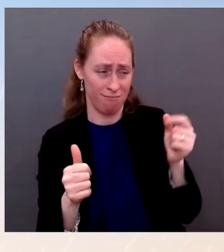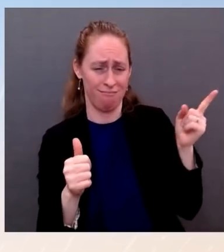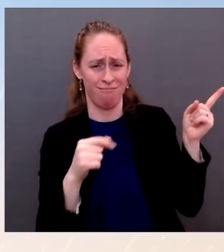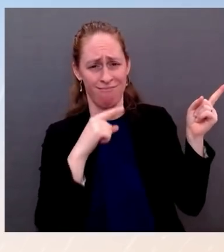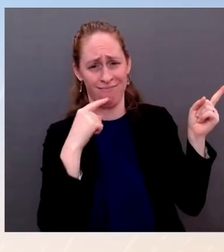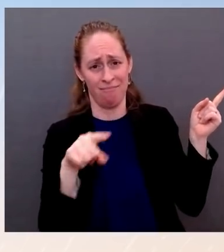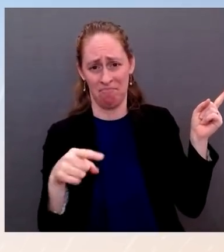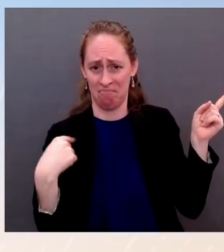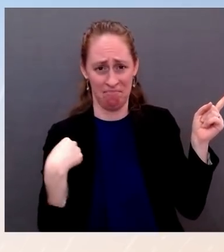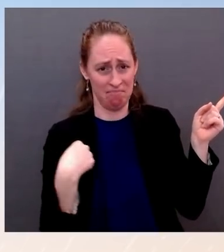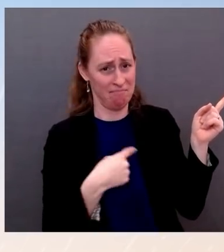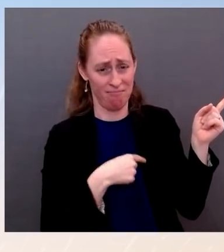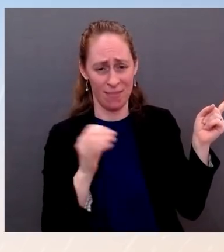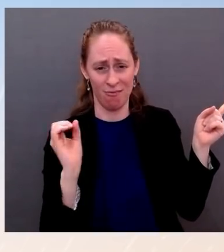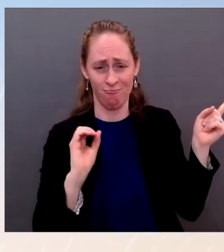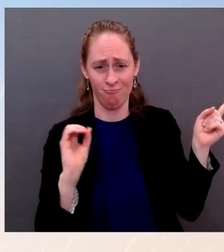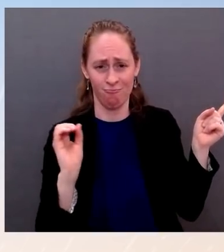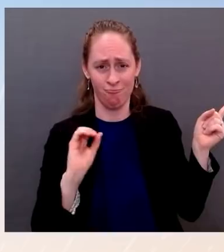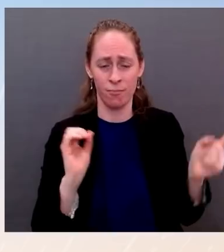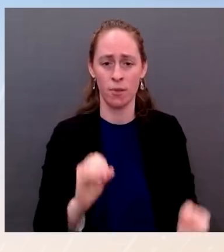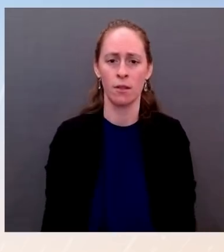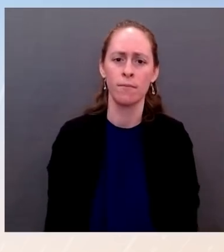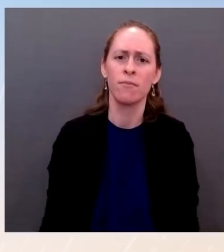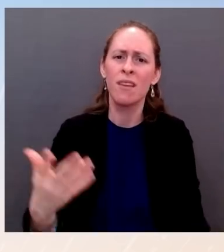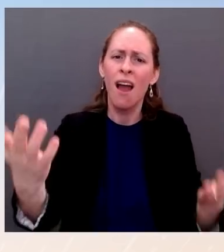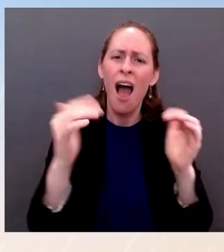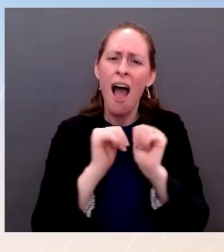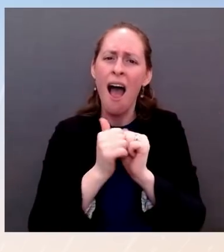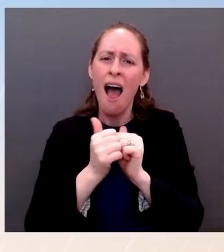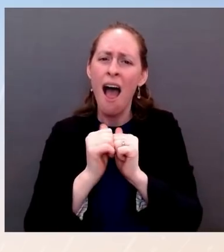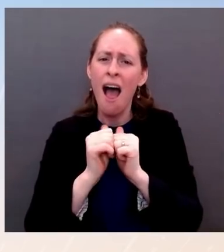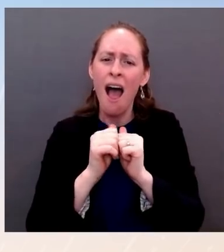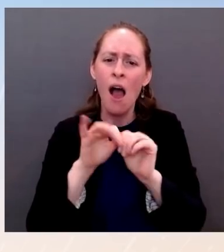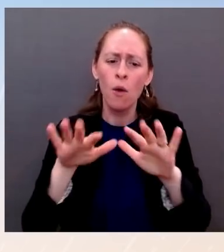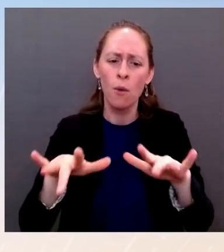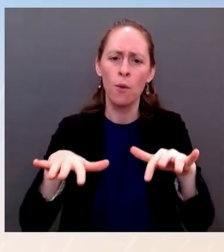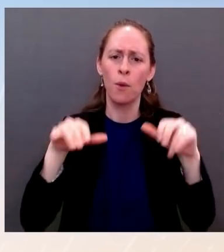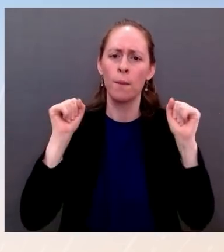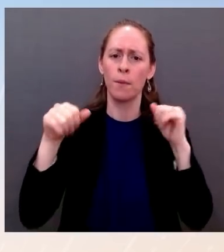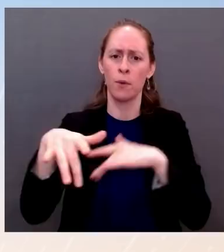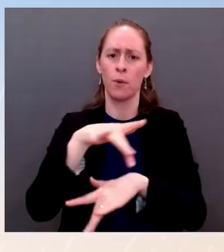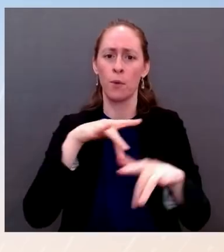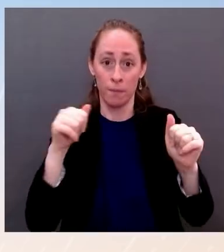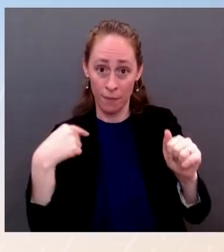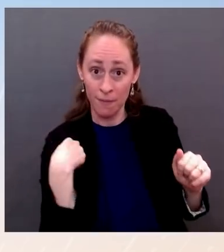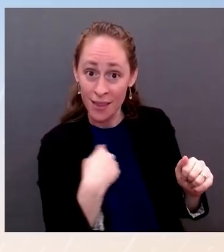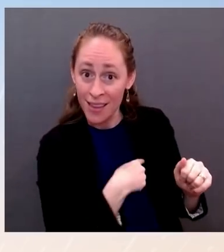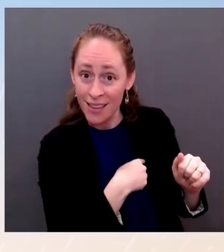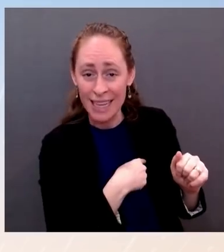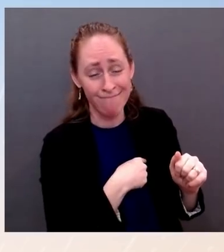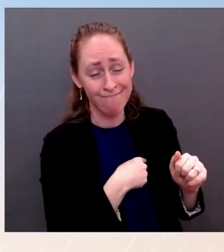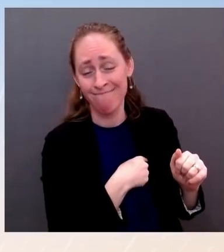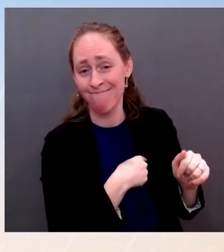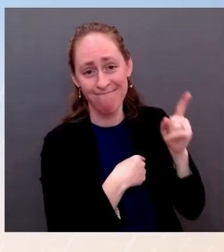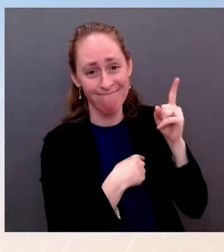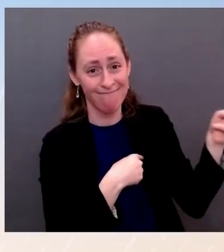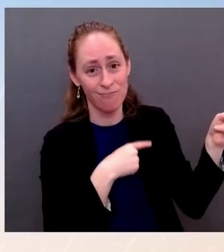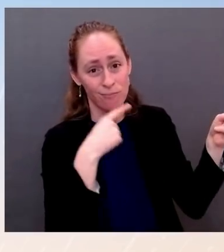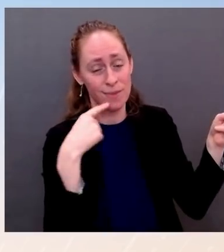to choose to deescalate its mobilization of forces. The United States is responding to the active,